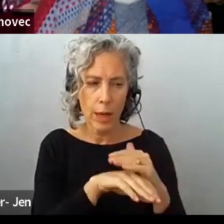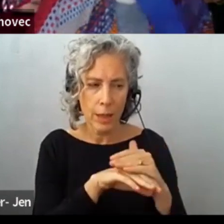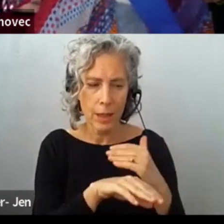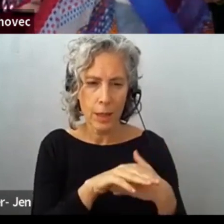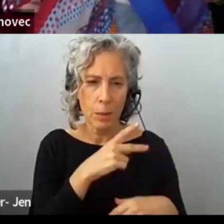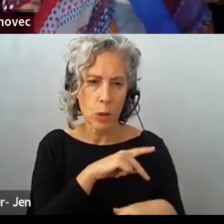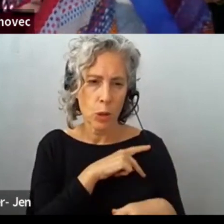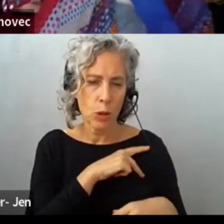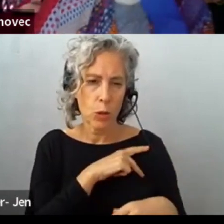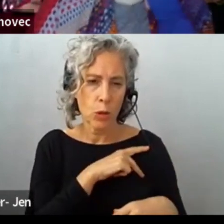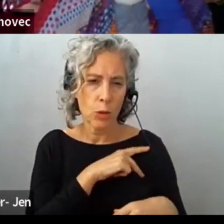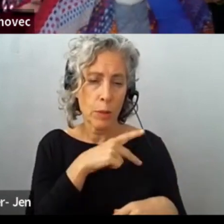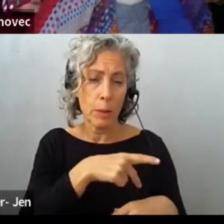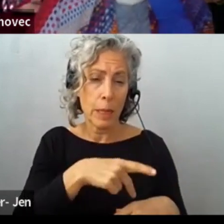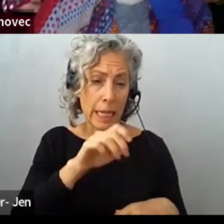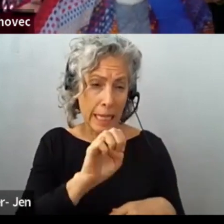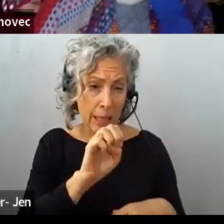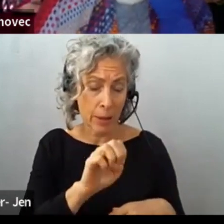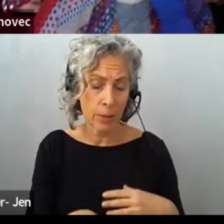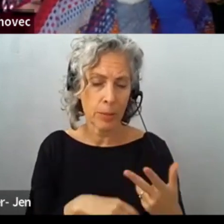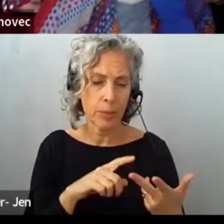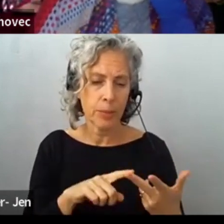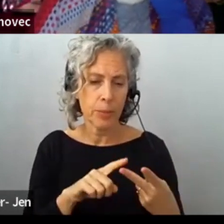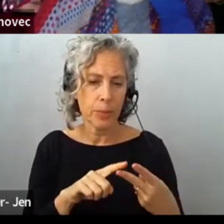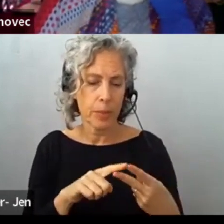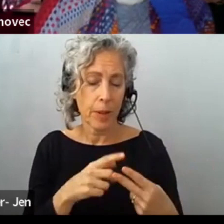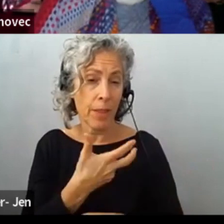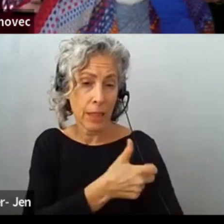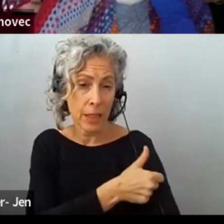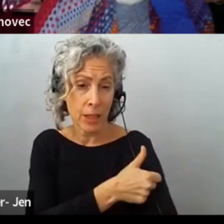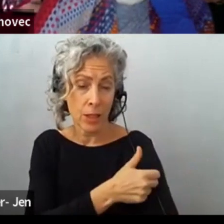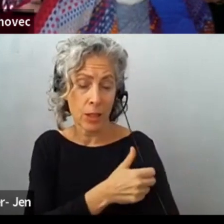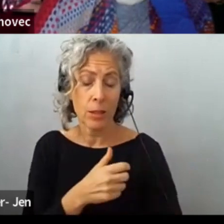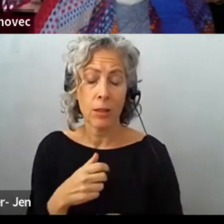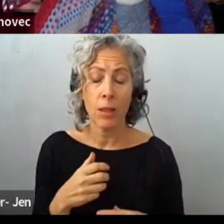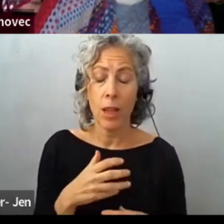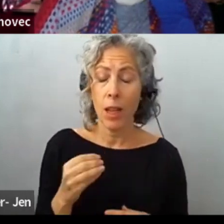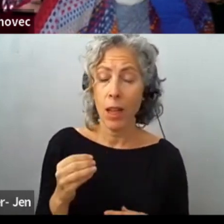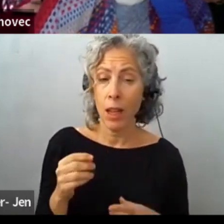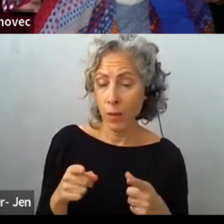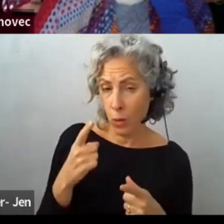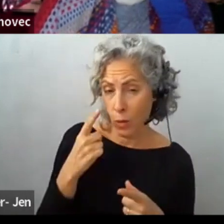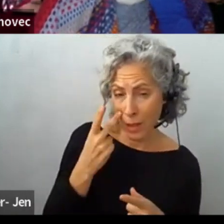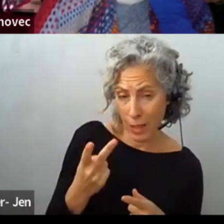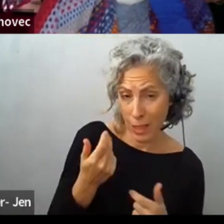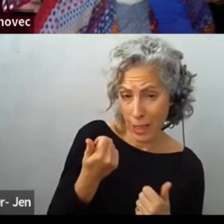protective equipment, or vaccinations? And have you witnessed personal assistants